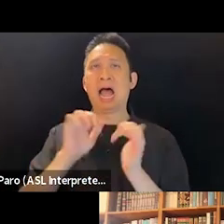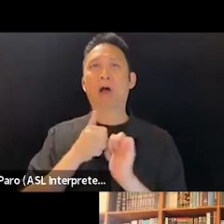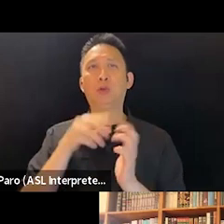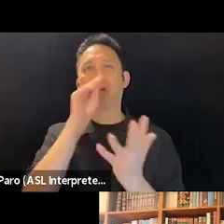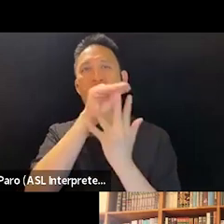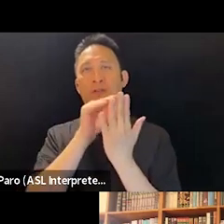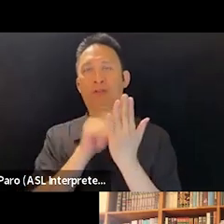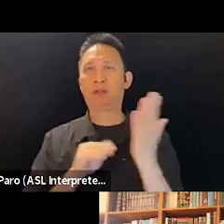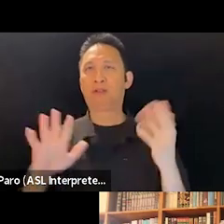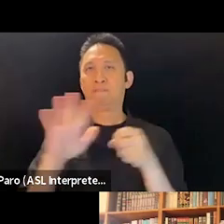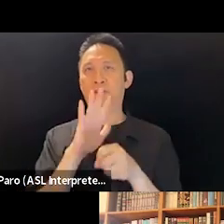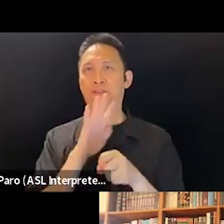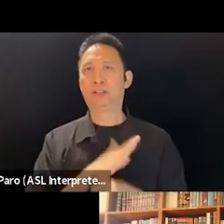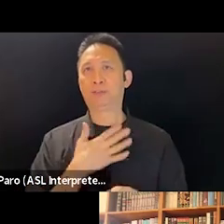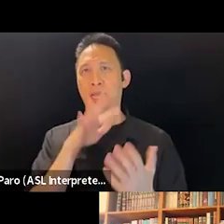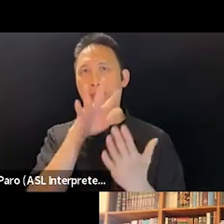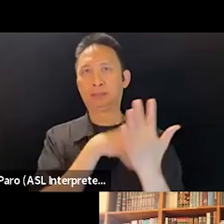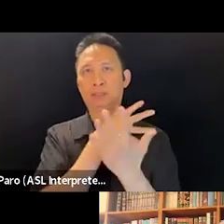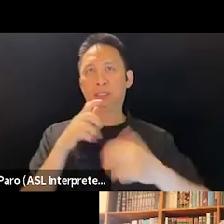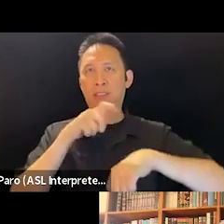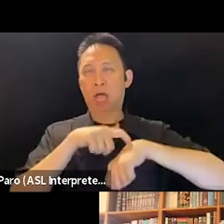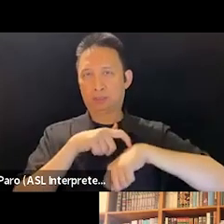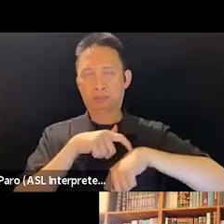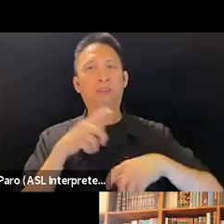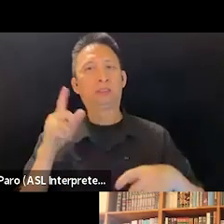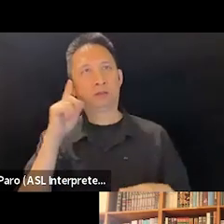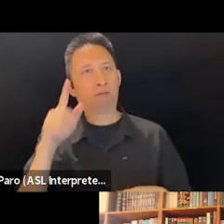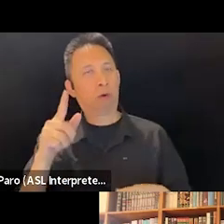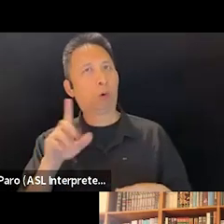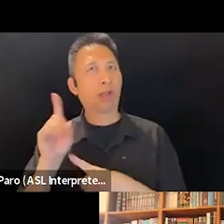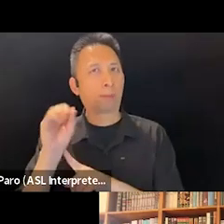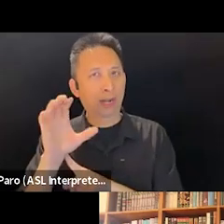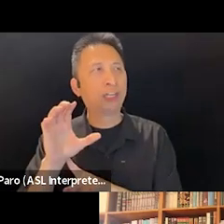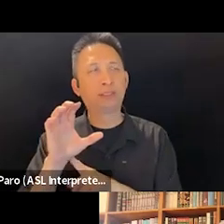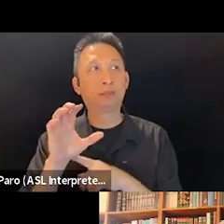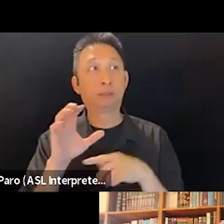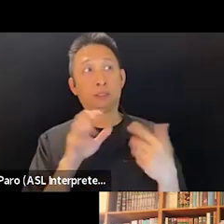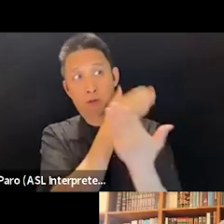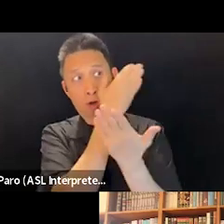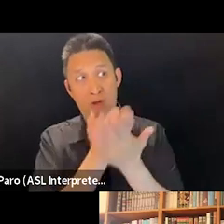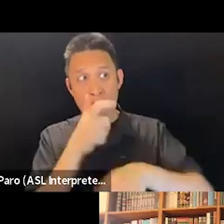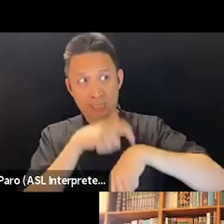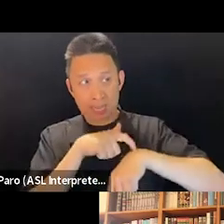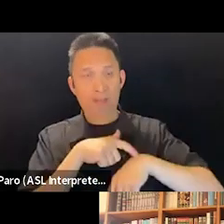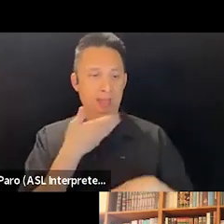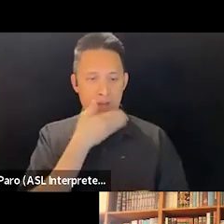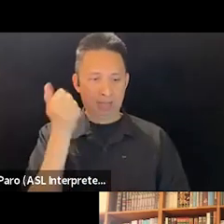with the documentaries on time and on the best quality we can do.